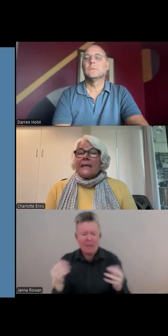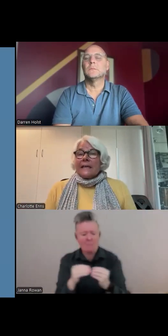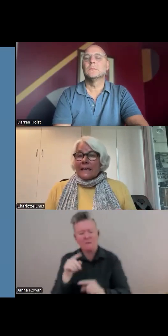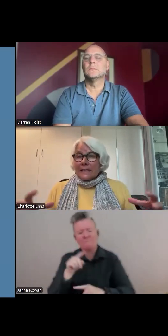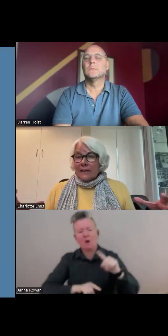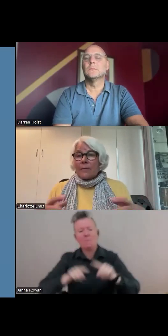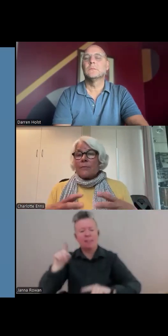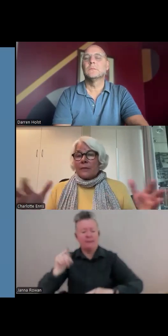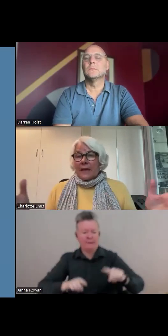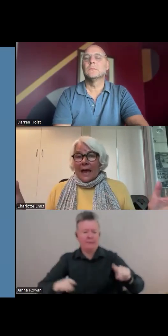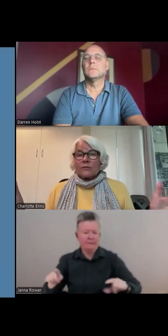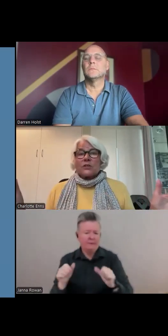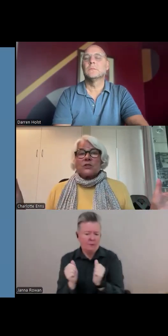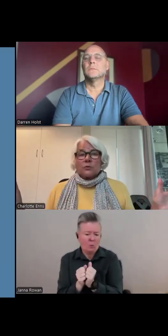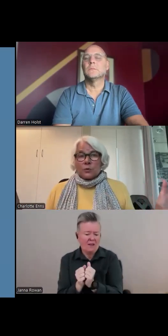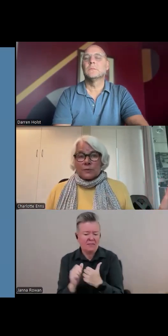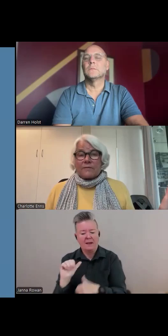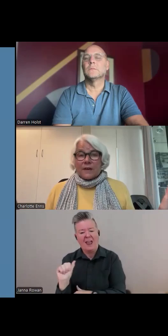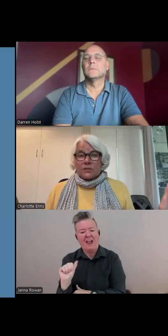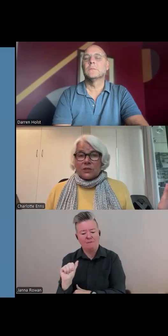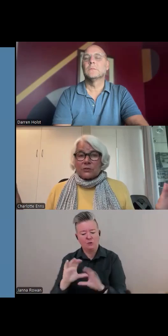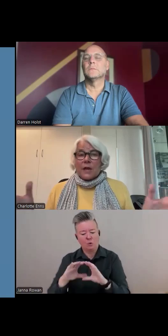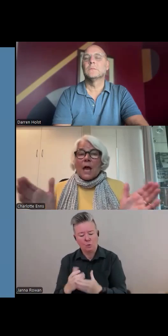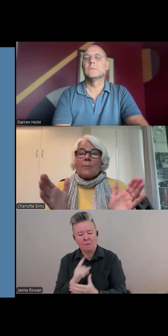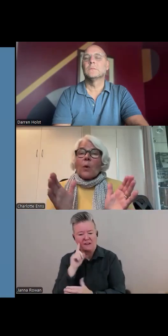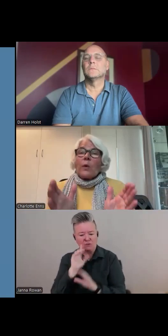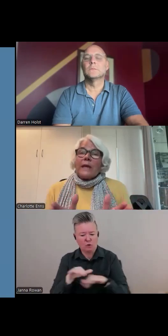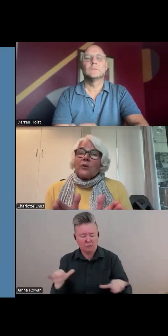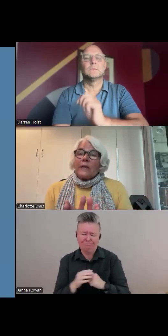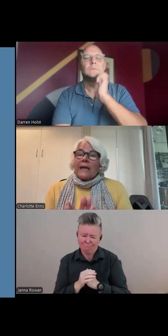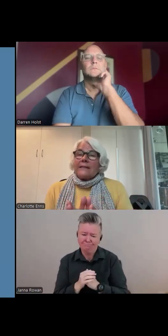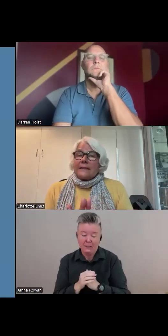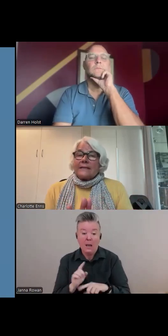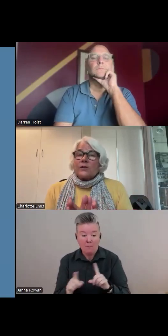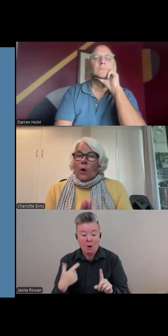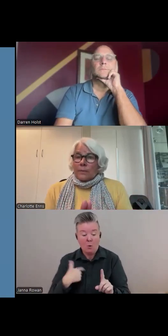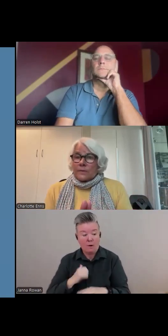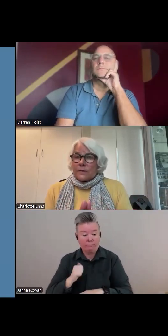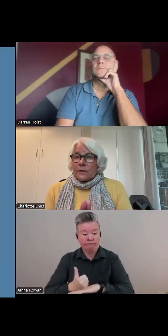in the average groups of deaf children. But we created these norms,